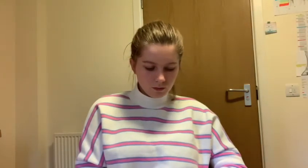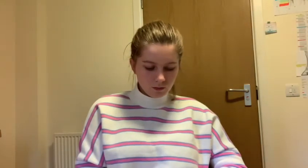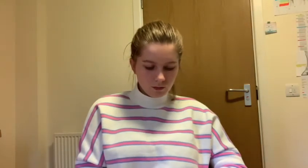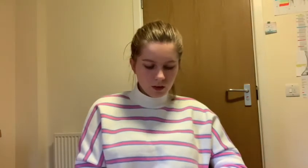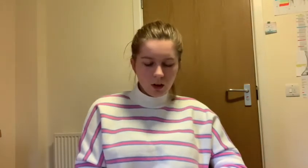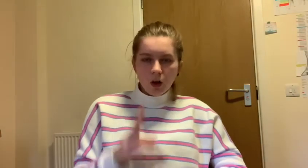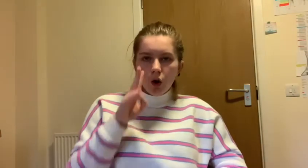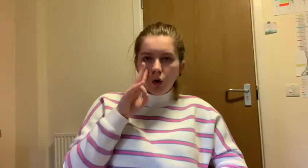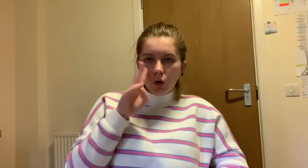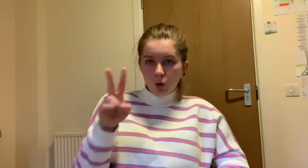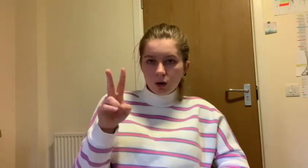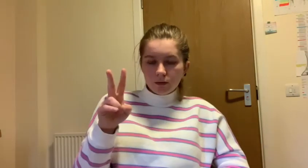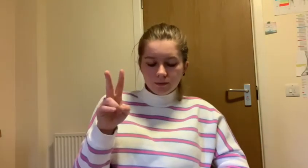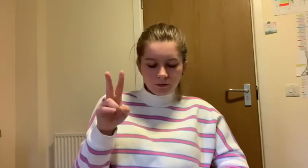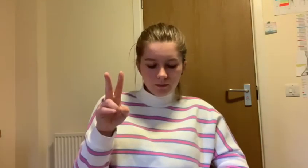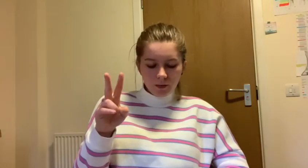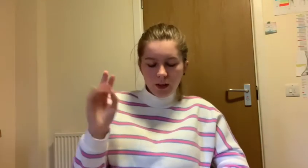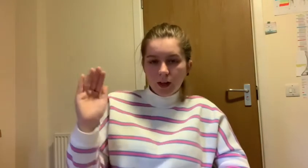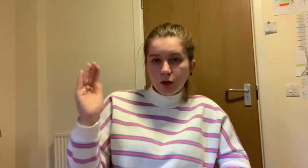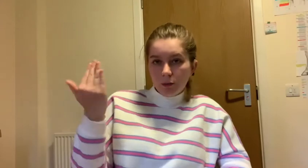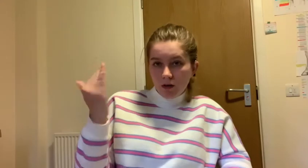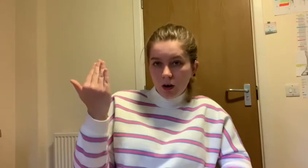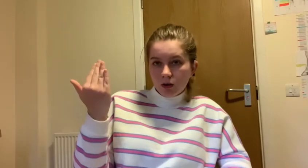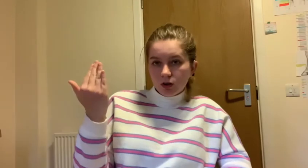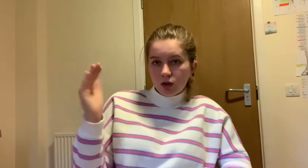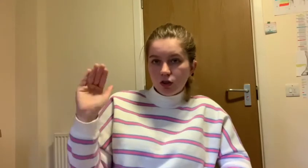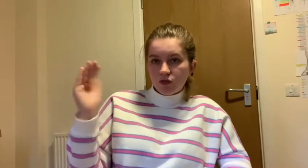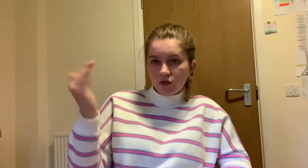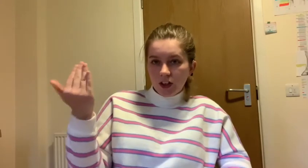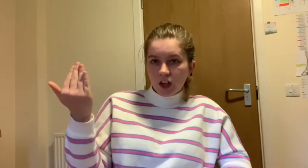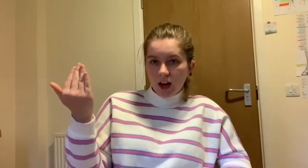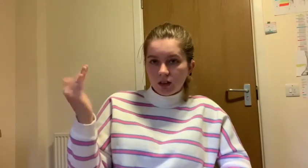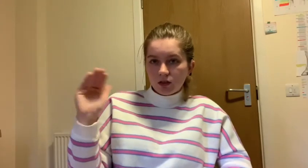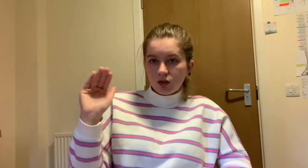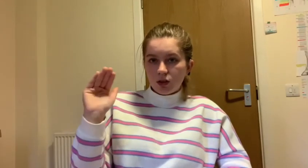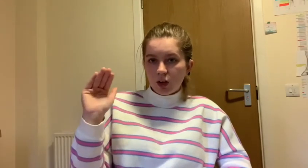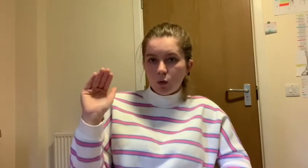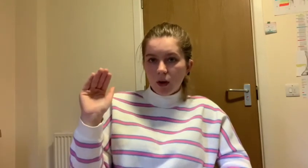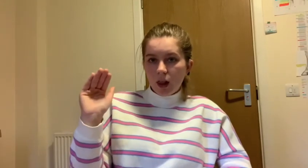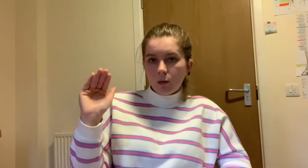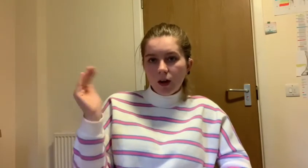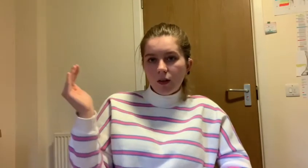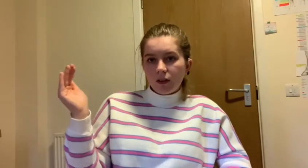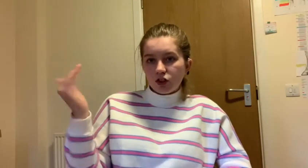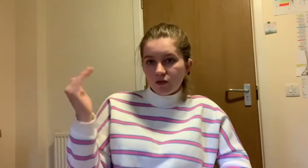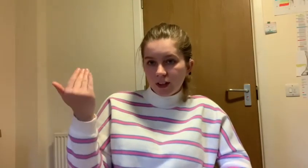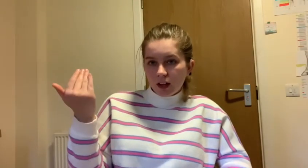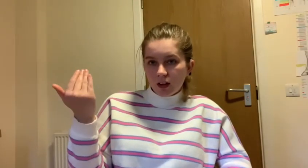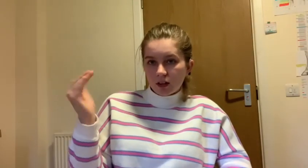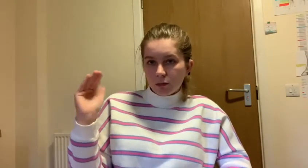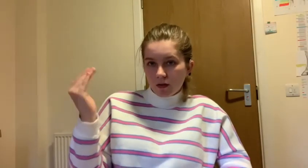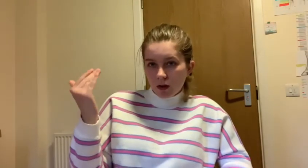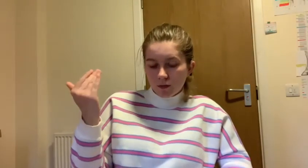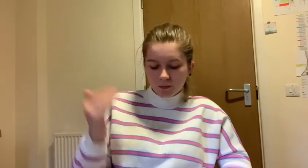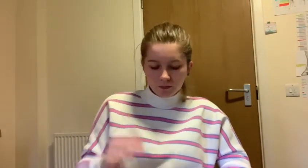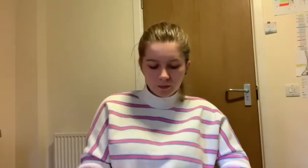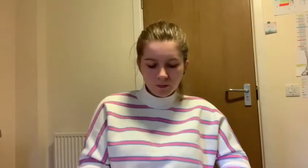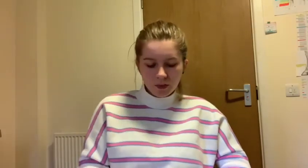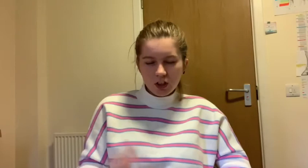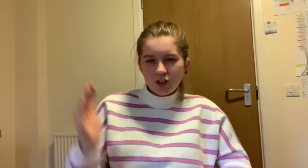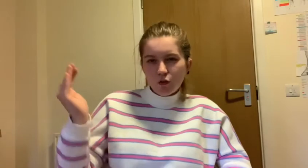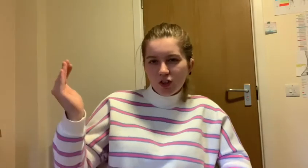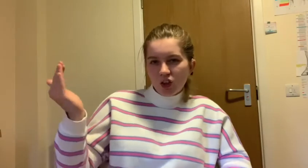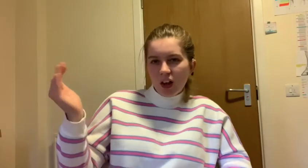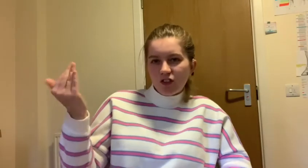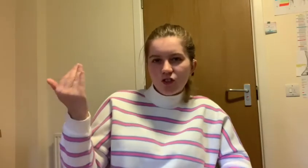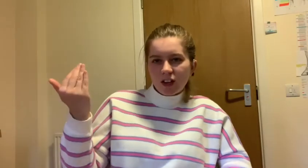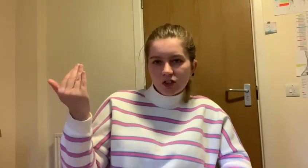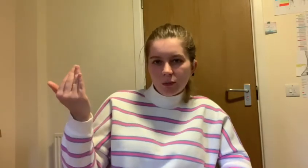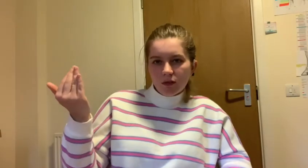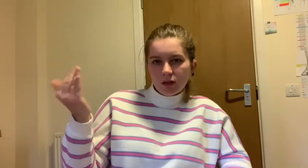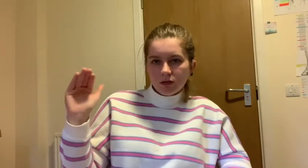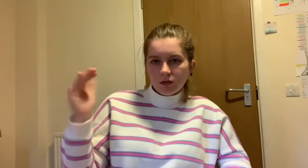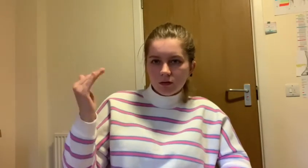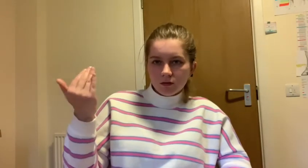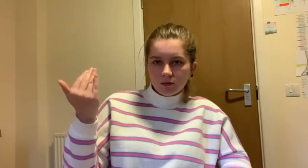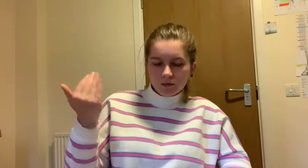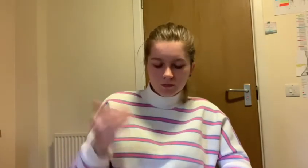"Look at the mirror" so you just flick your hands. Cu it a little bit and then you flick it as a mirror. Because its like imagining the light reflecting on the mirror.